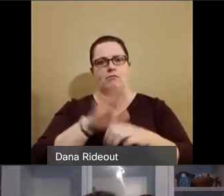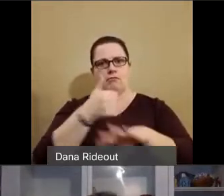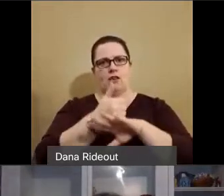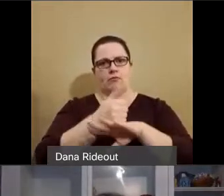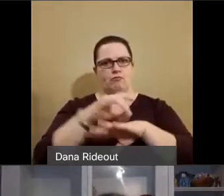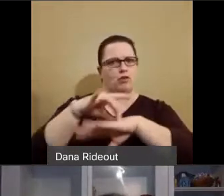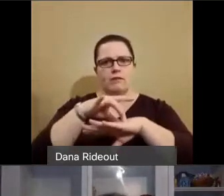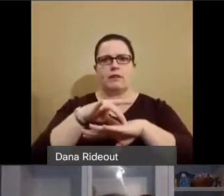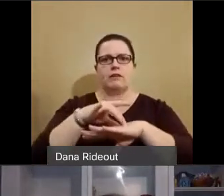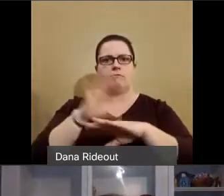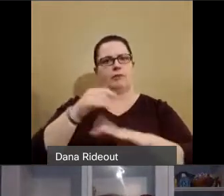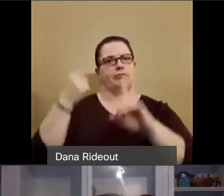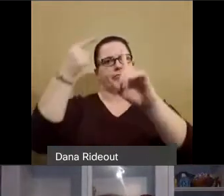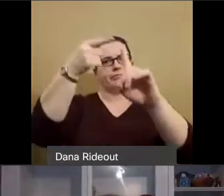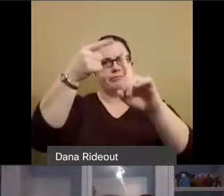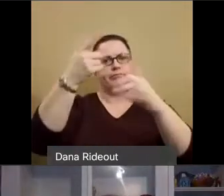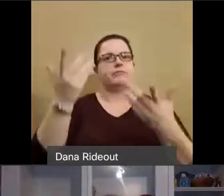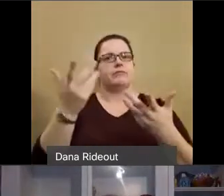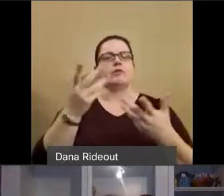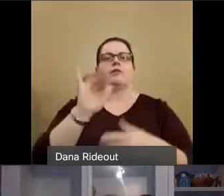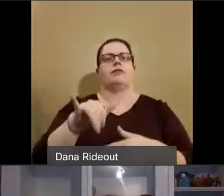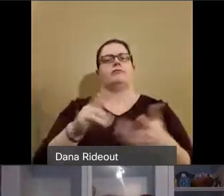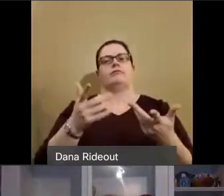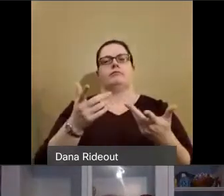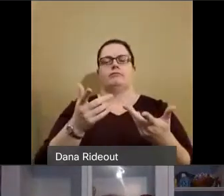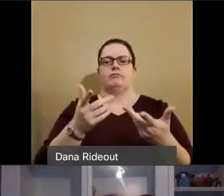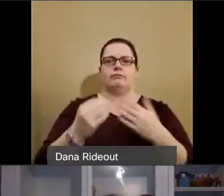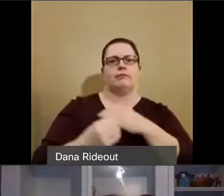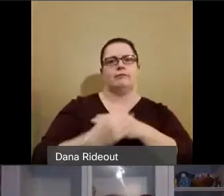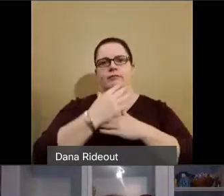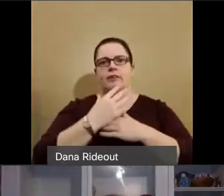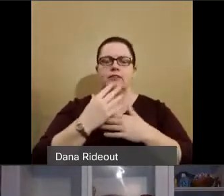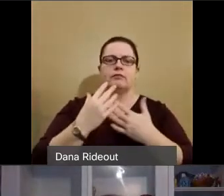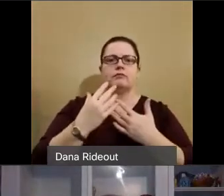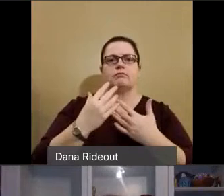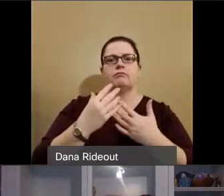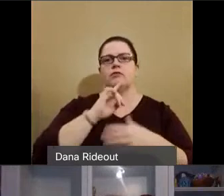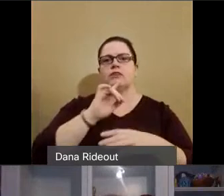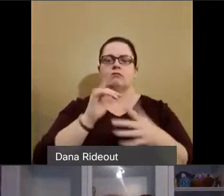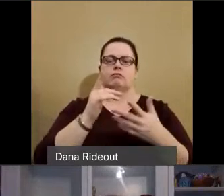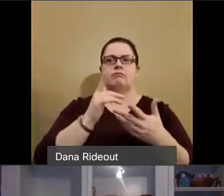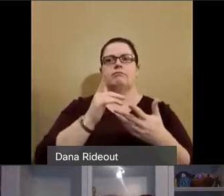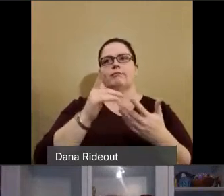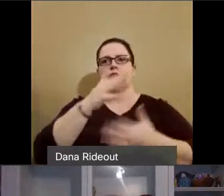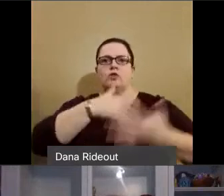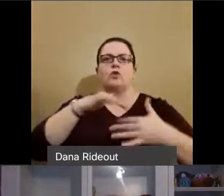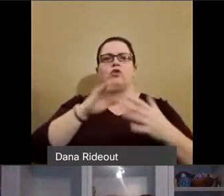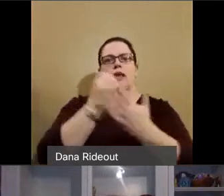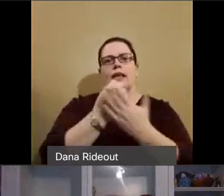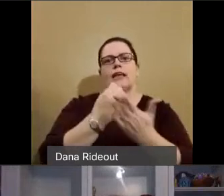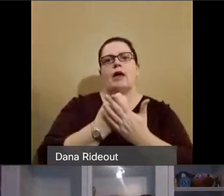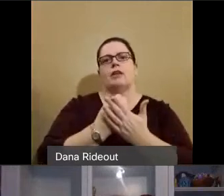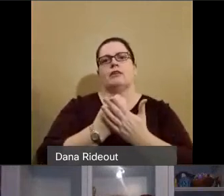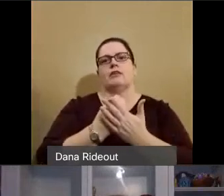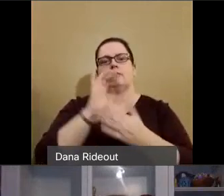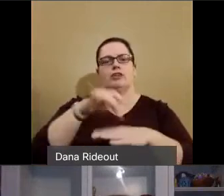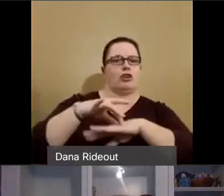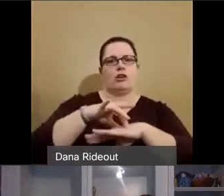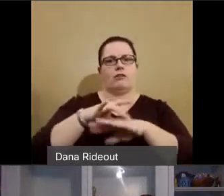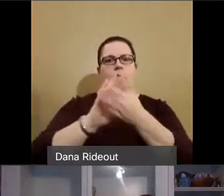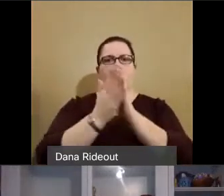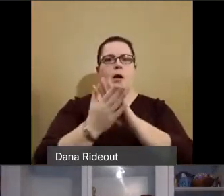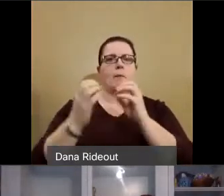How that is playing out in terms of the association of socio economic geography is leading to greater and greater political divides.